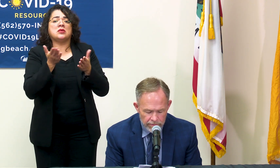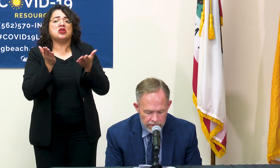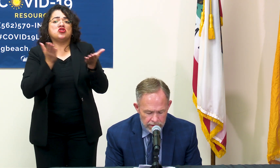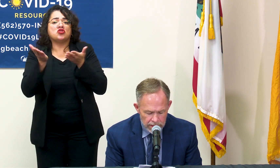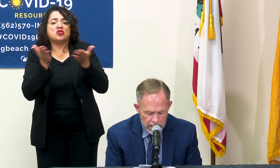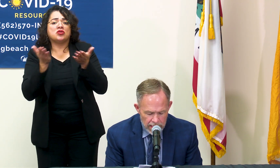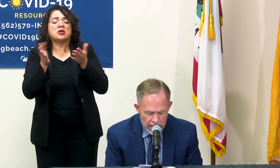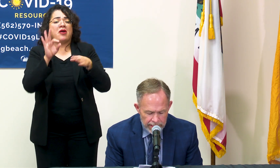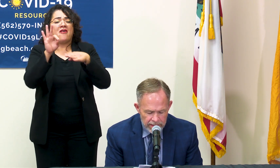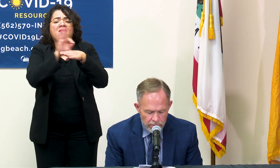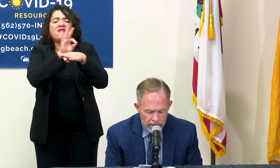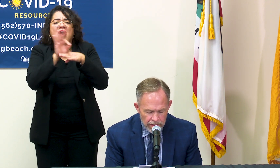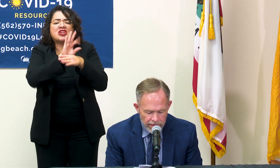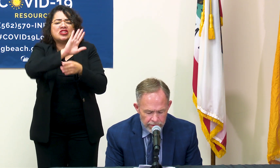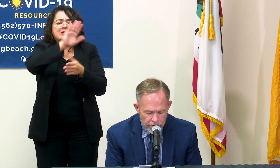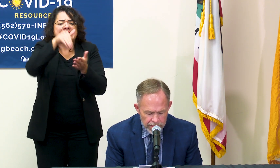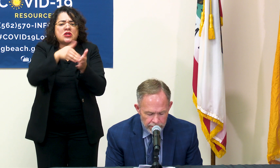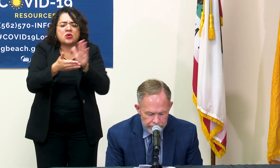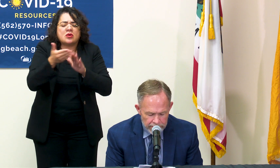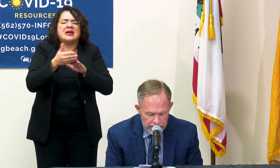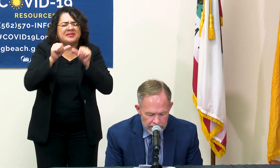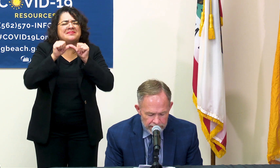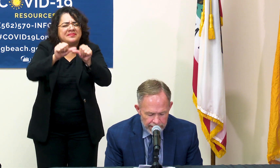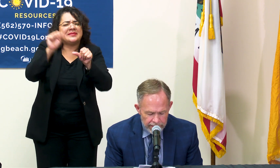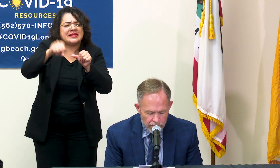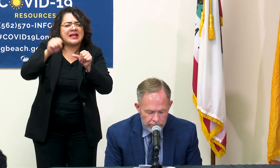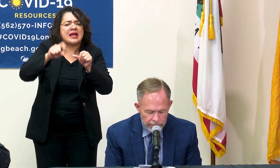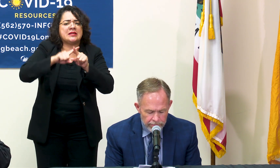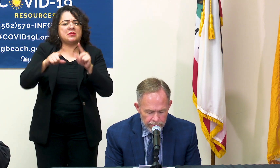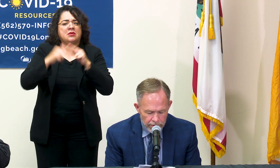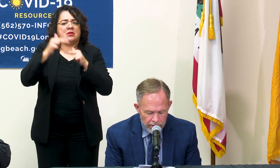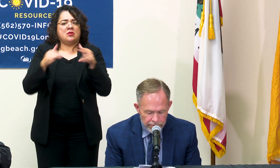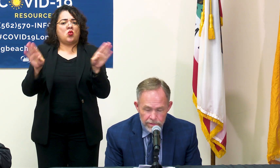functions. I just wanted to have a note here, that I can only remember a few